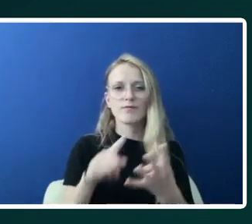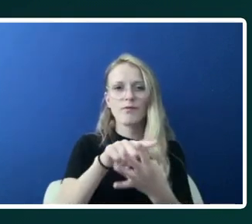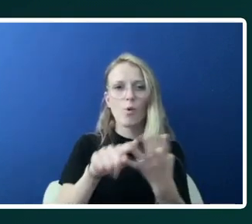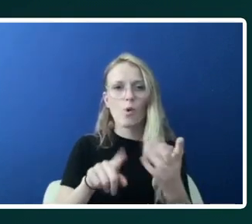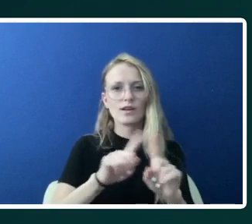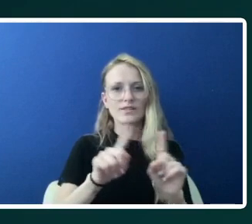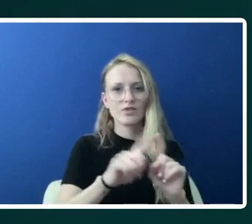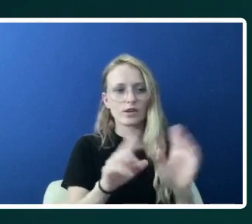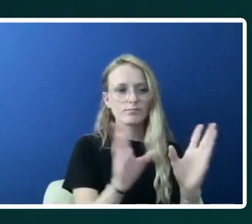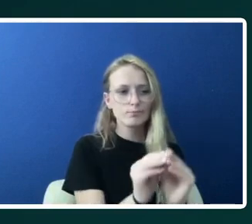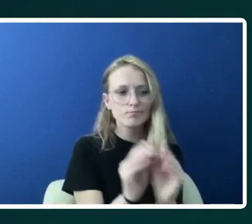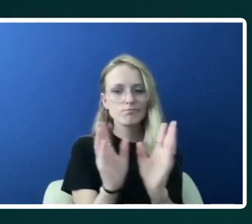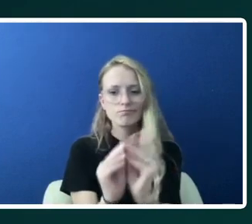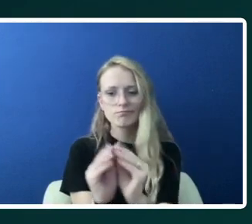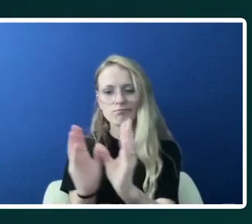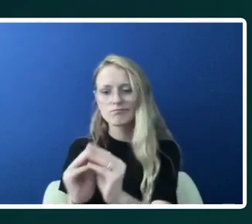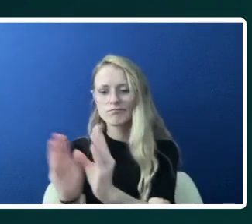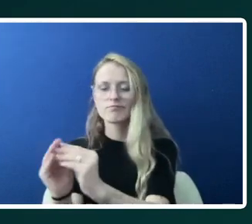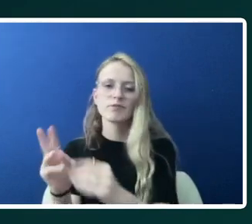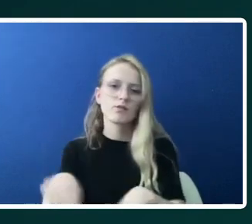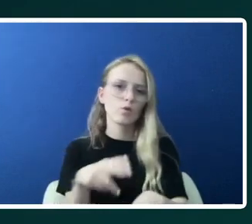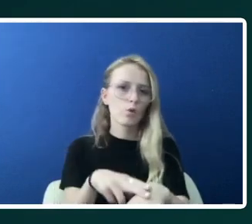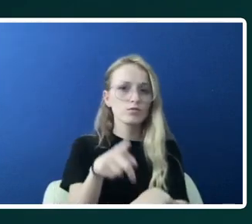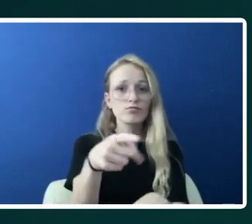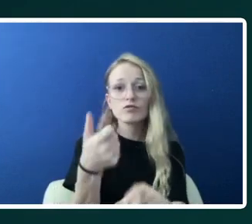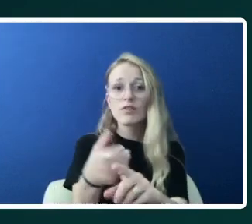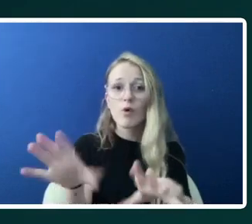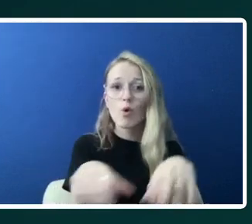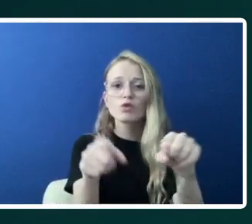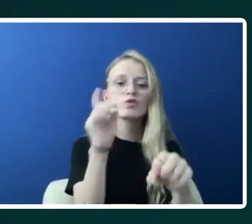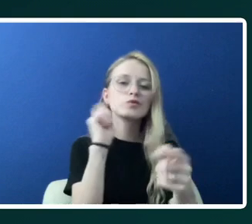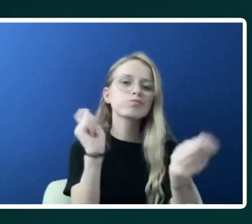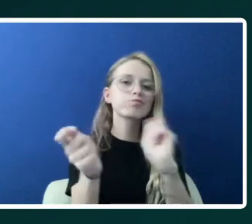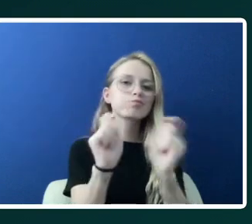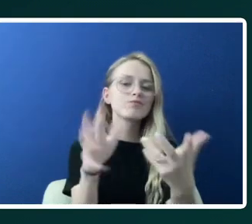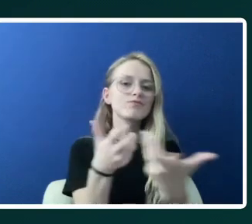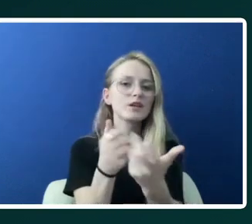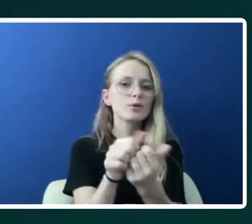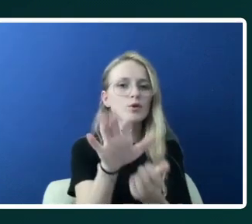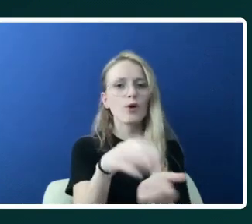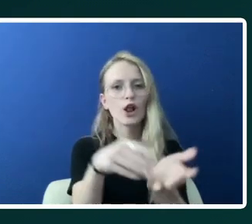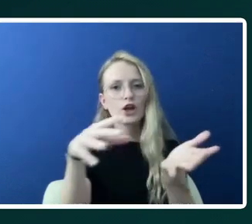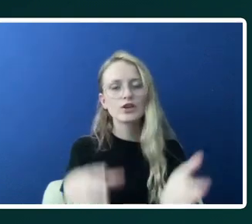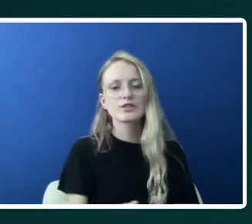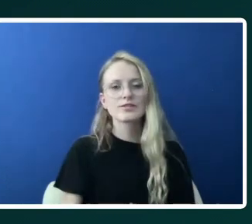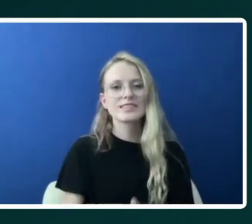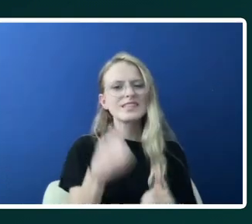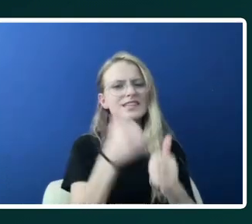if you do it, you'll tweak the process so that it suits your learners. Each aspect of the program is